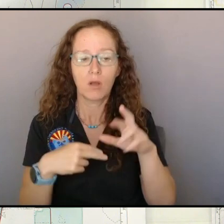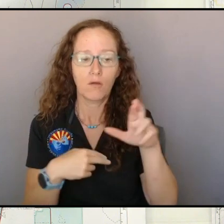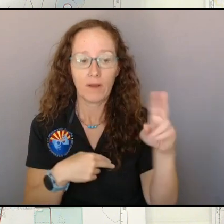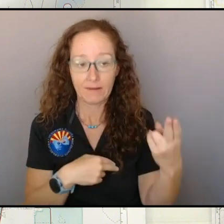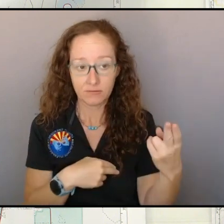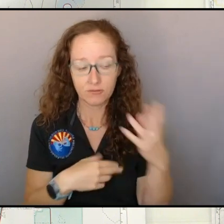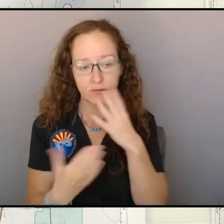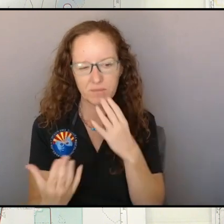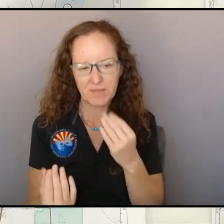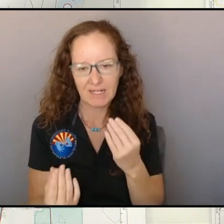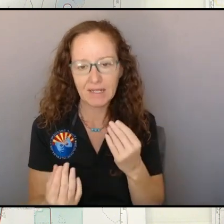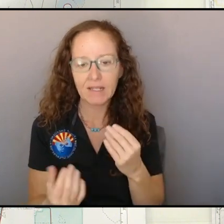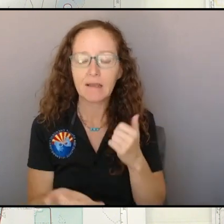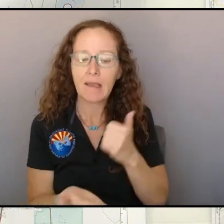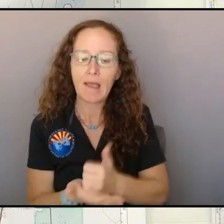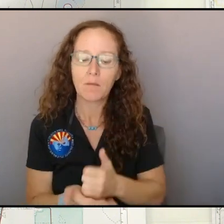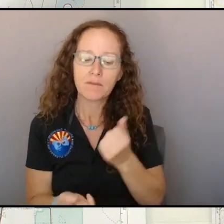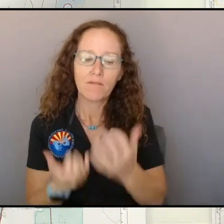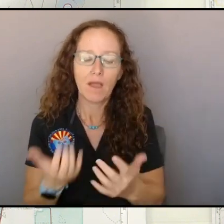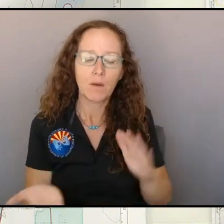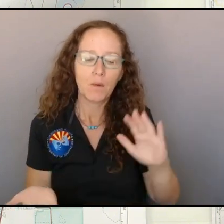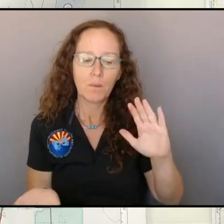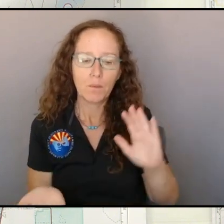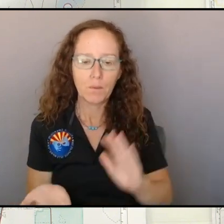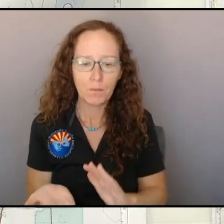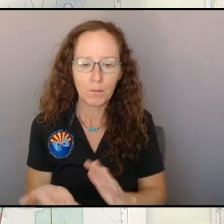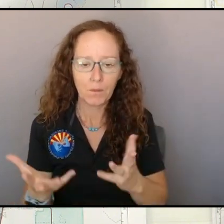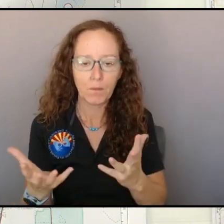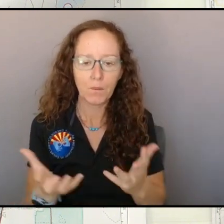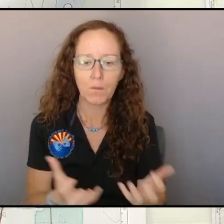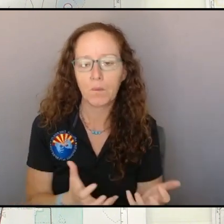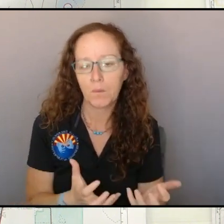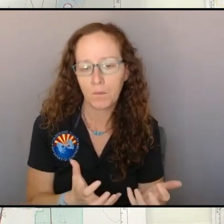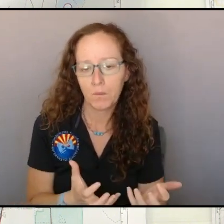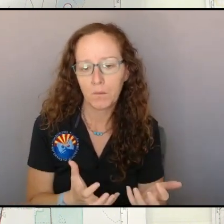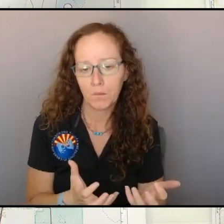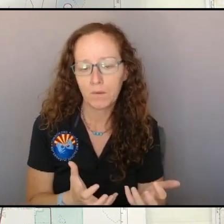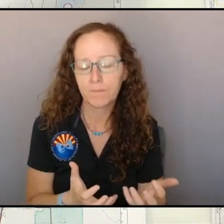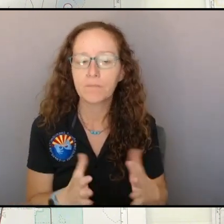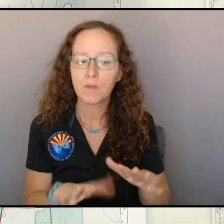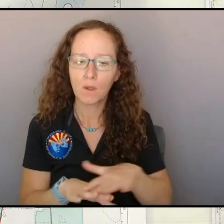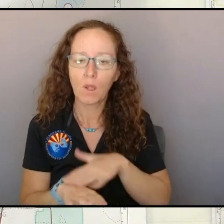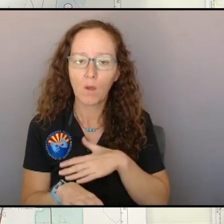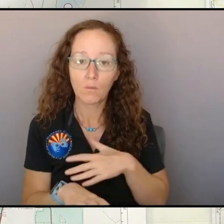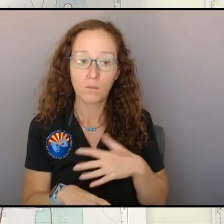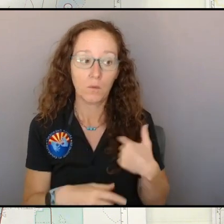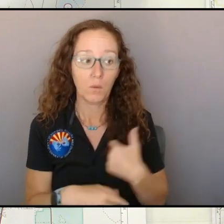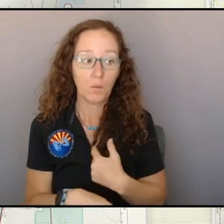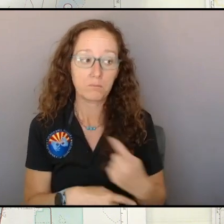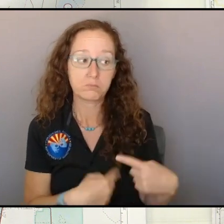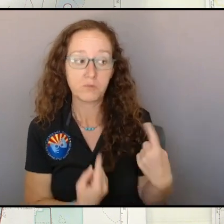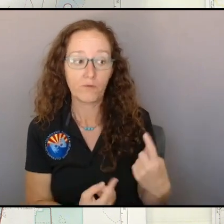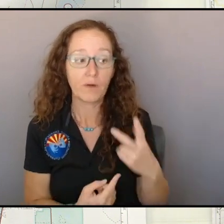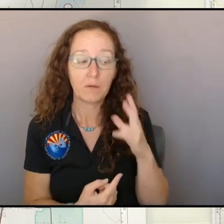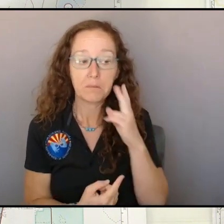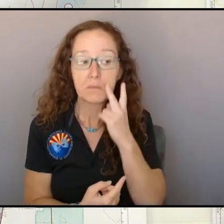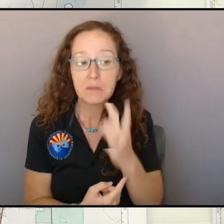and quiet, and slows it down. And we've been seeing recoveries of 30 to 40% and even lower, but last night it was above 85% to